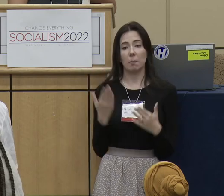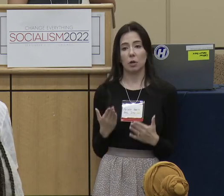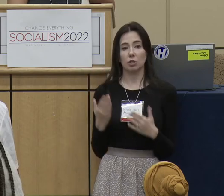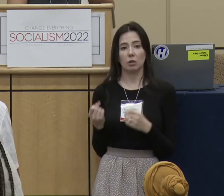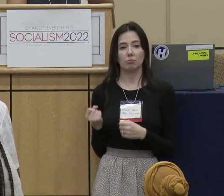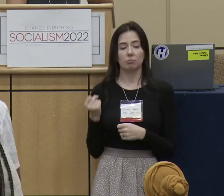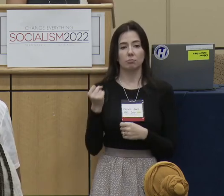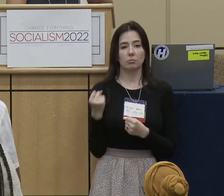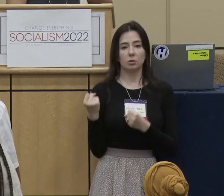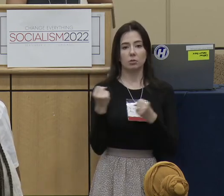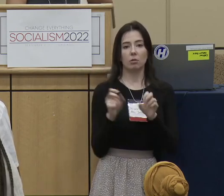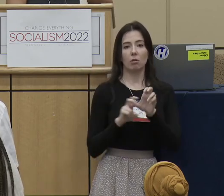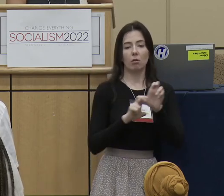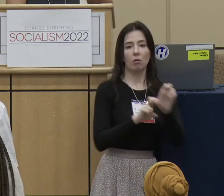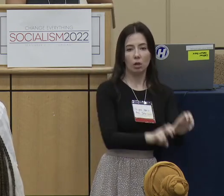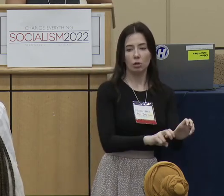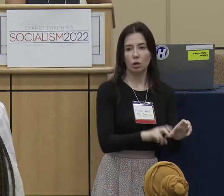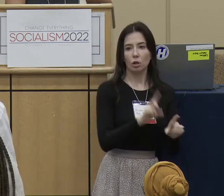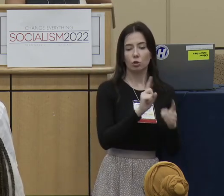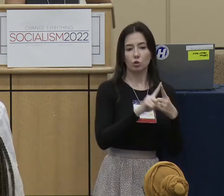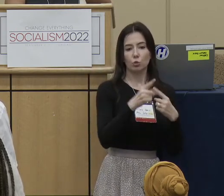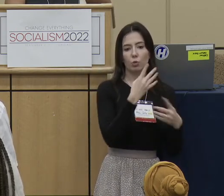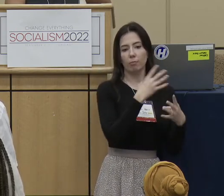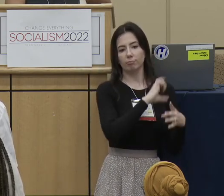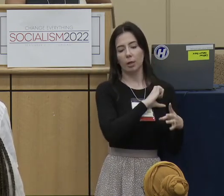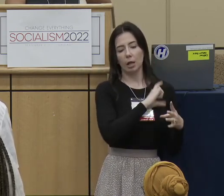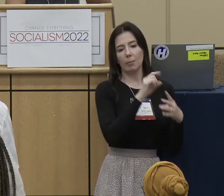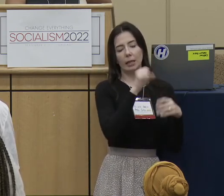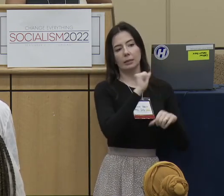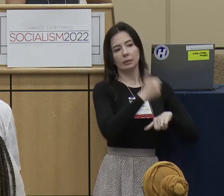also someone that was taken down to the police station at